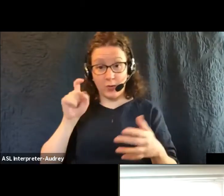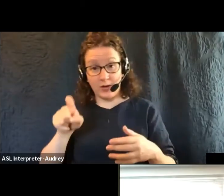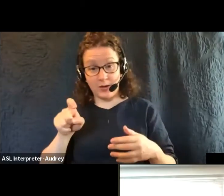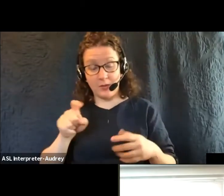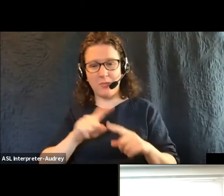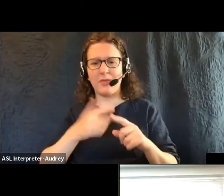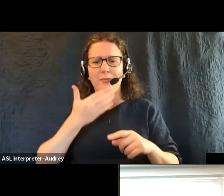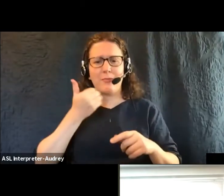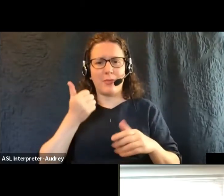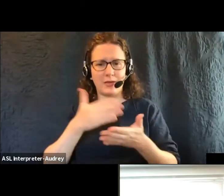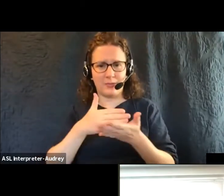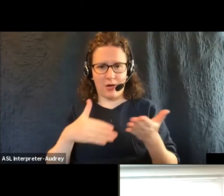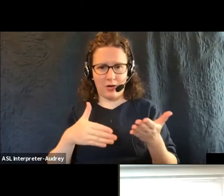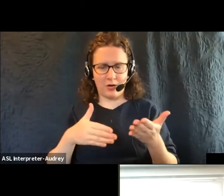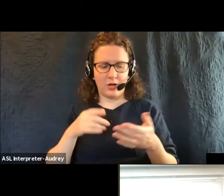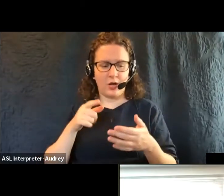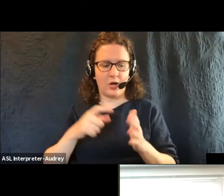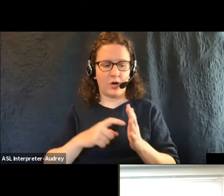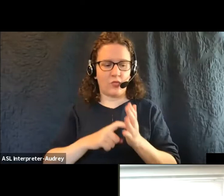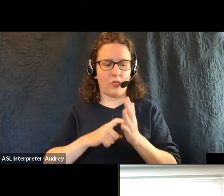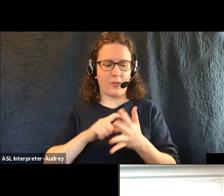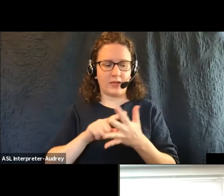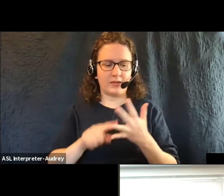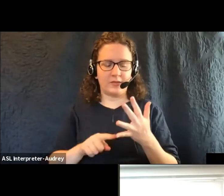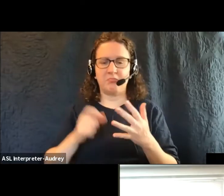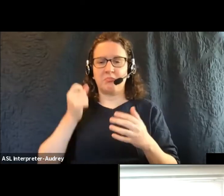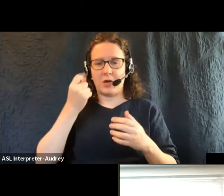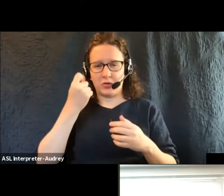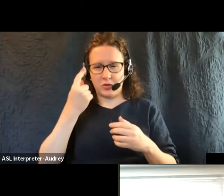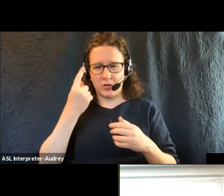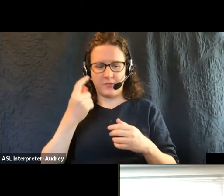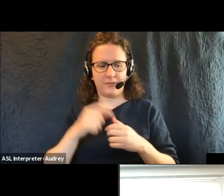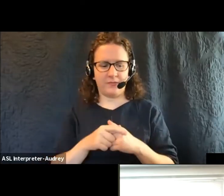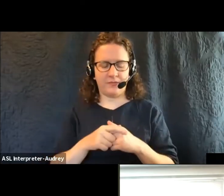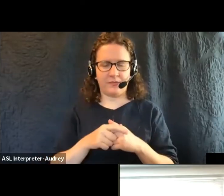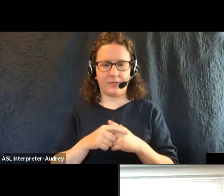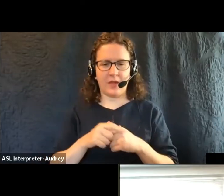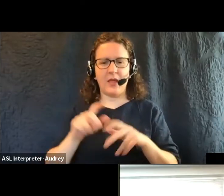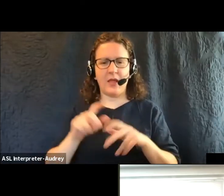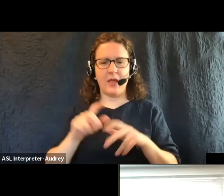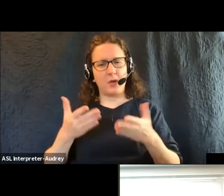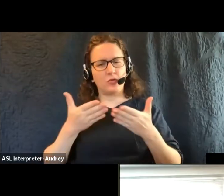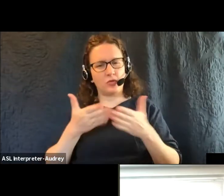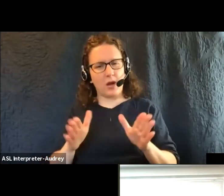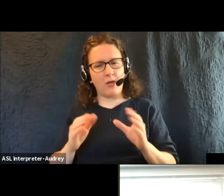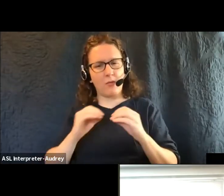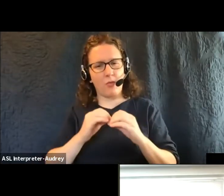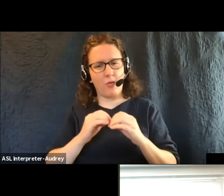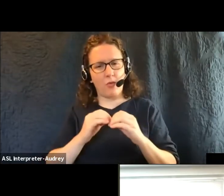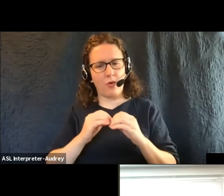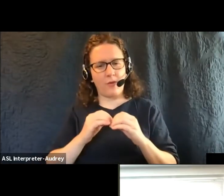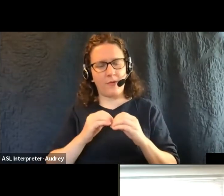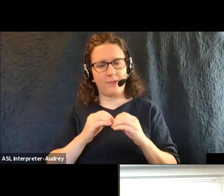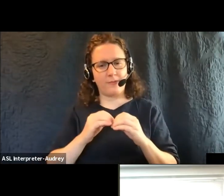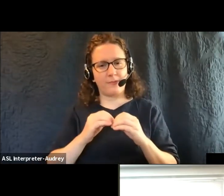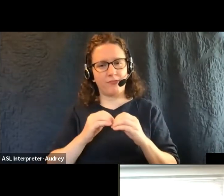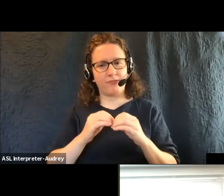is that your requirements are understood and people are generally more accepting